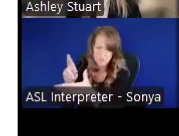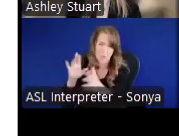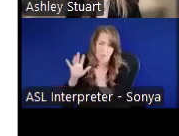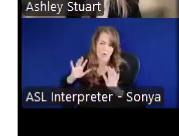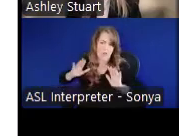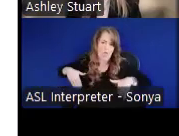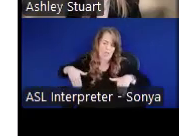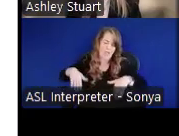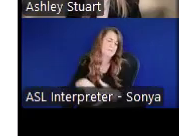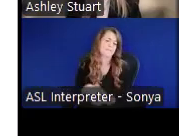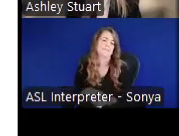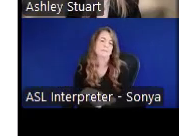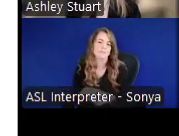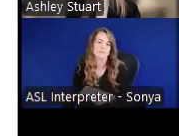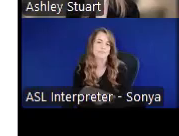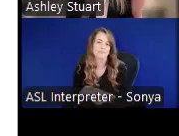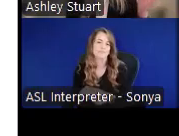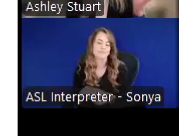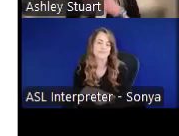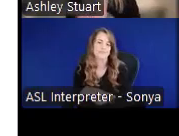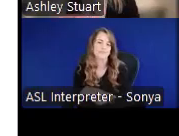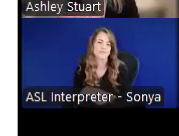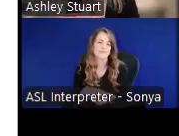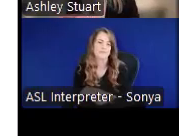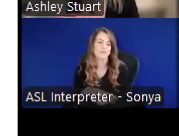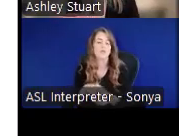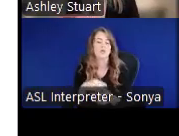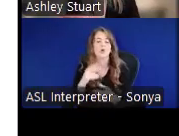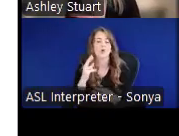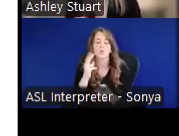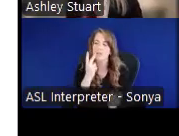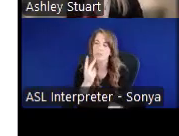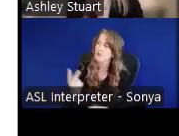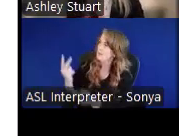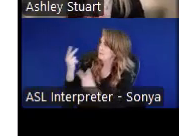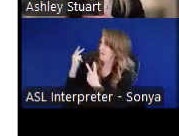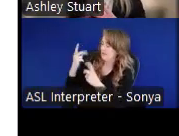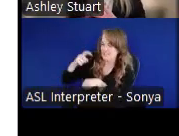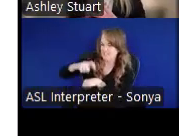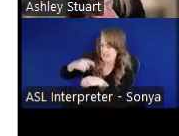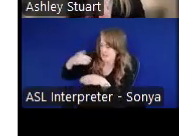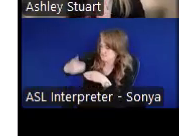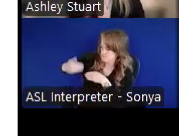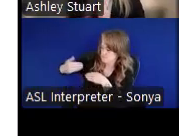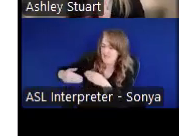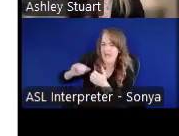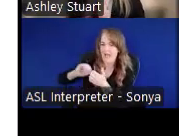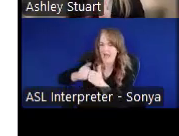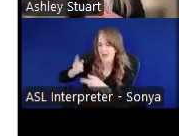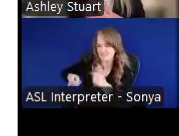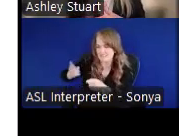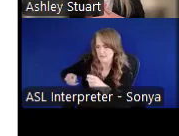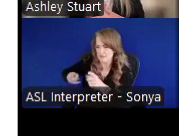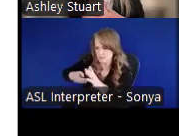when we look at the progression of tantrums over time, in a study of 861